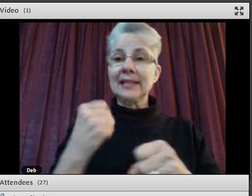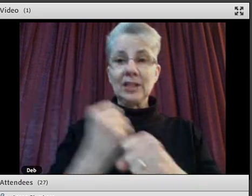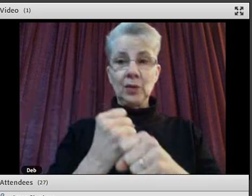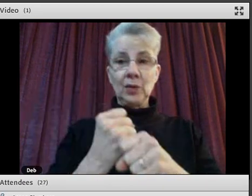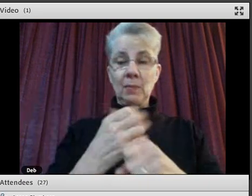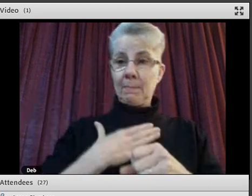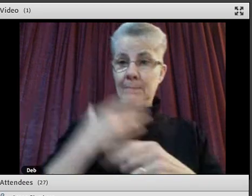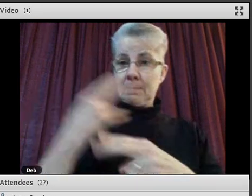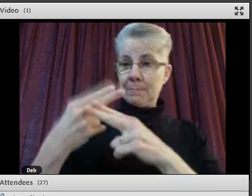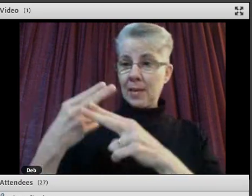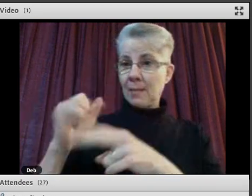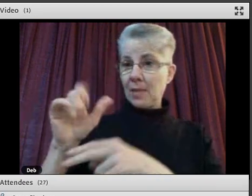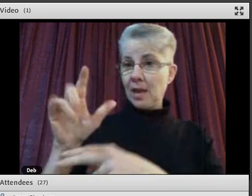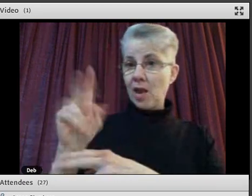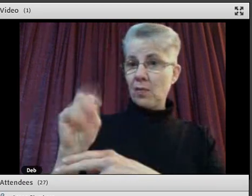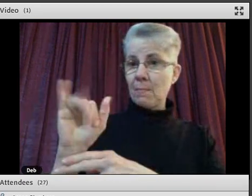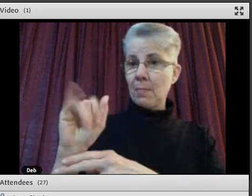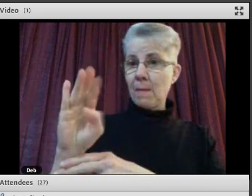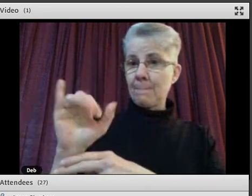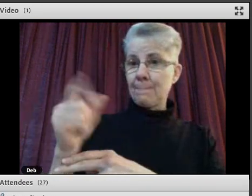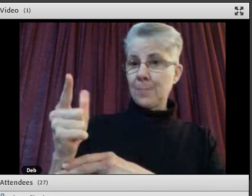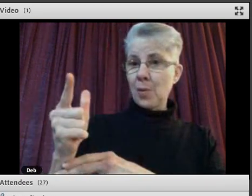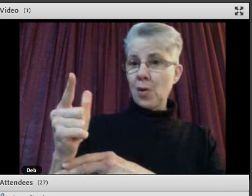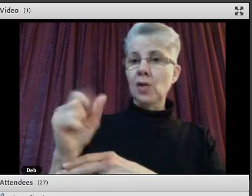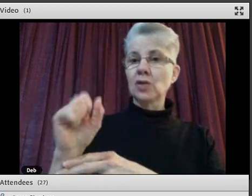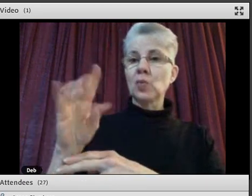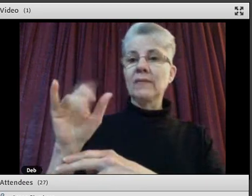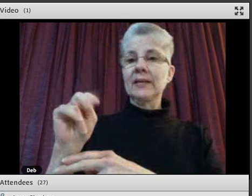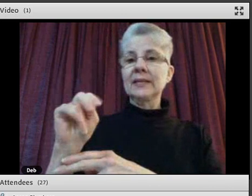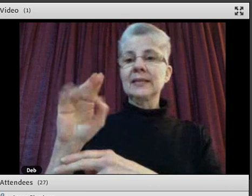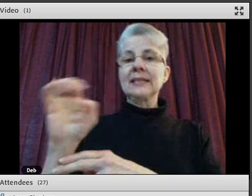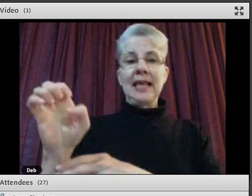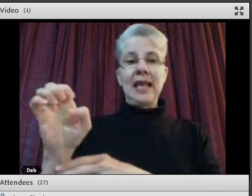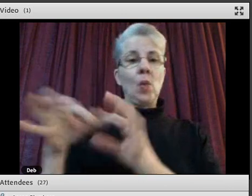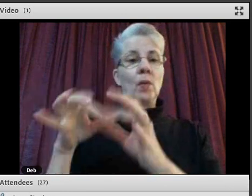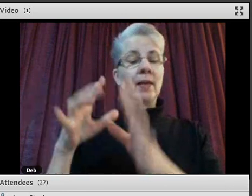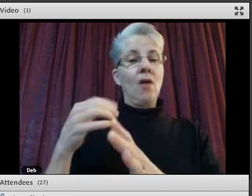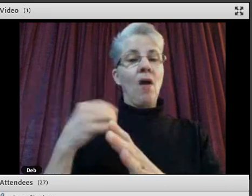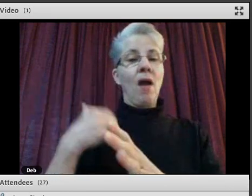My name is Aaron Blumberg, and I am SWFLN's CE coordinator. And it is my pleasure to welcome you to